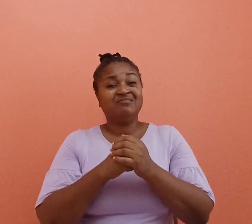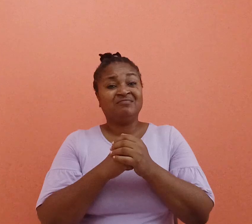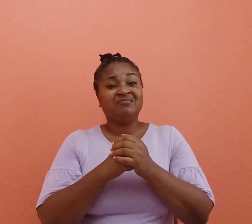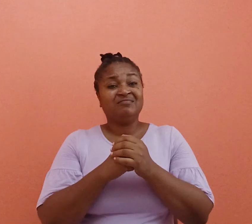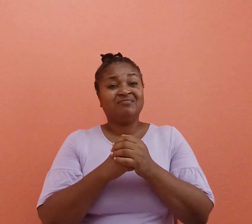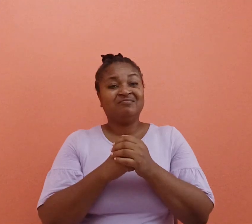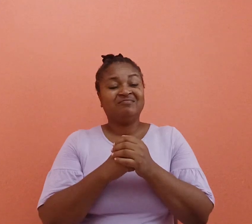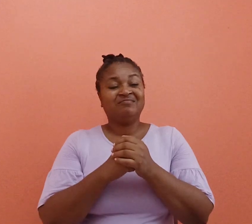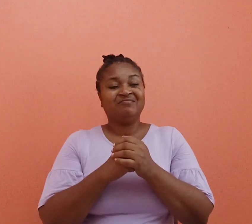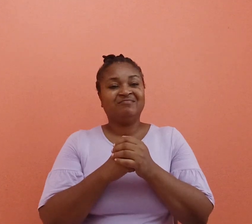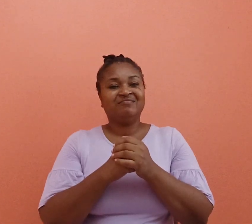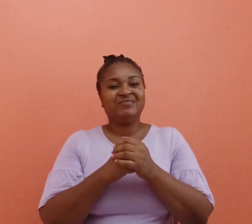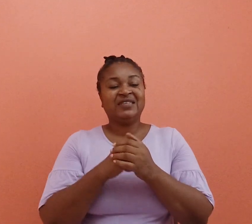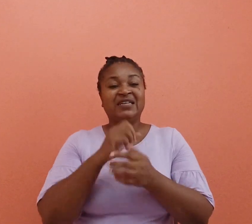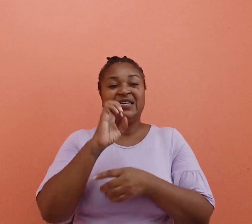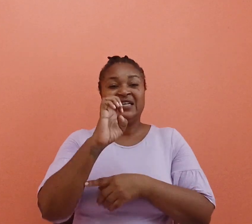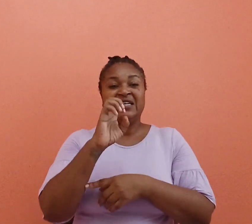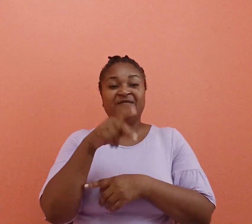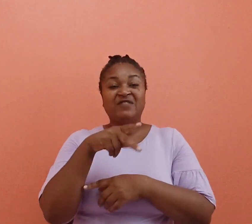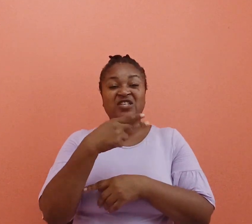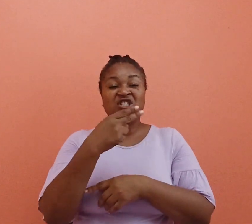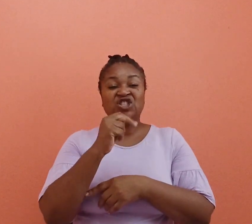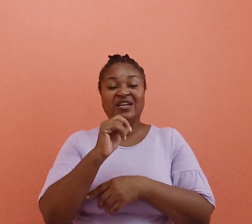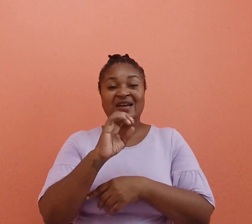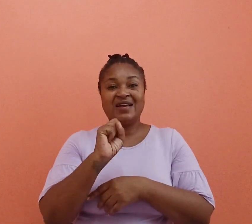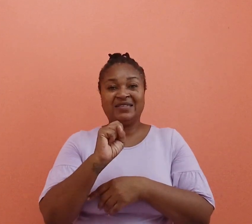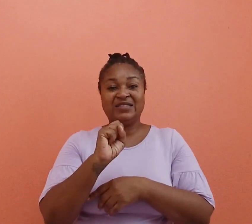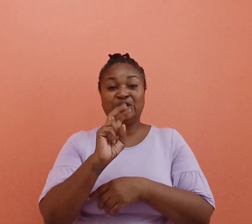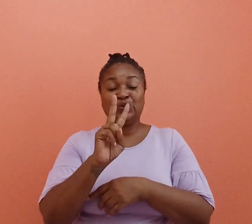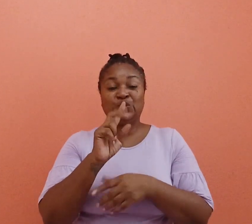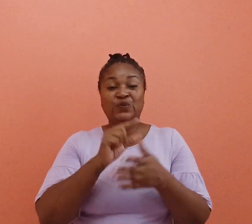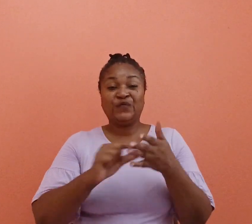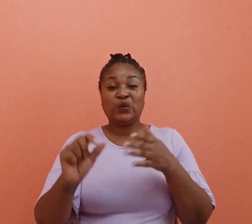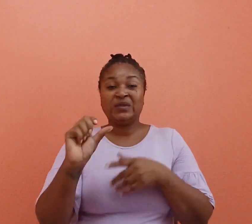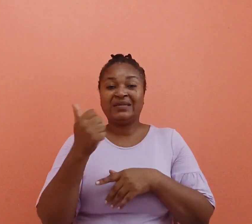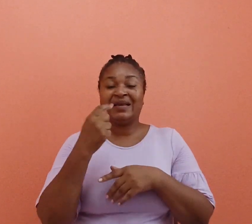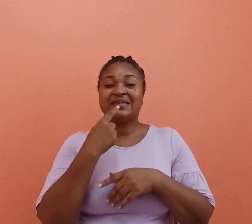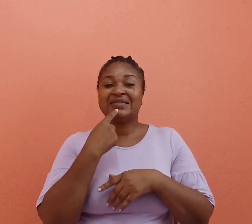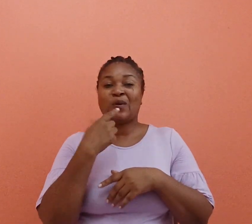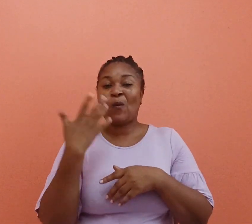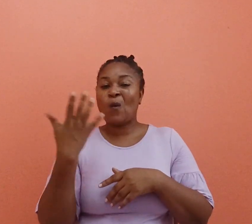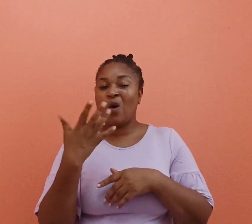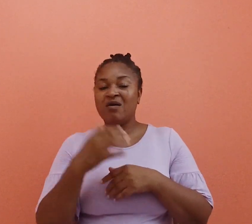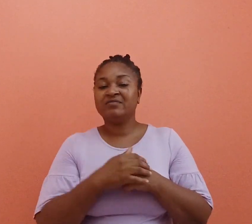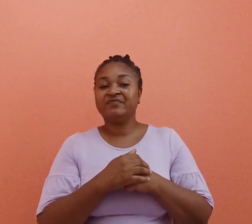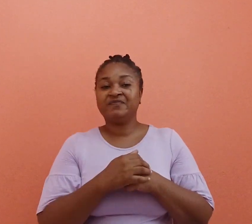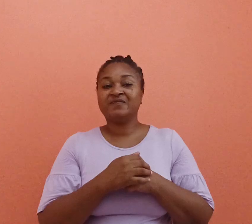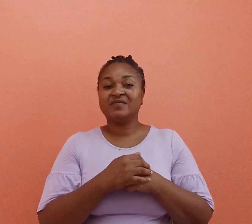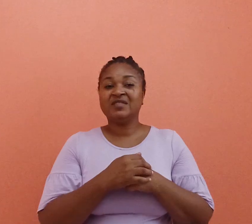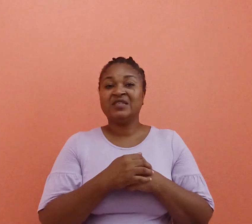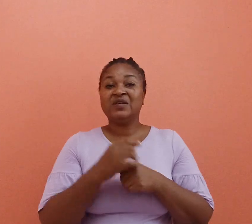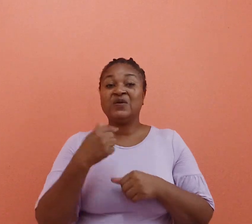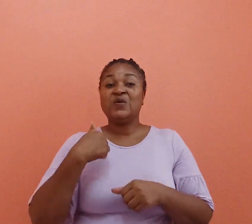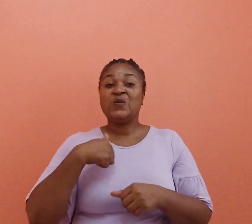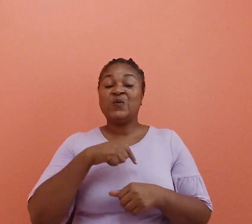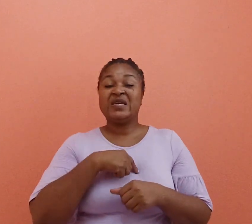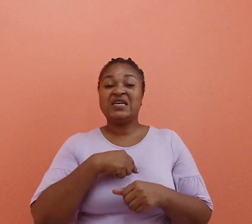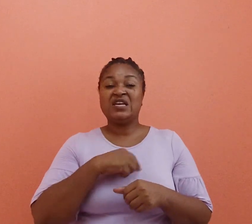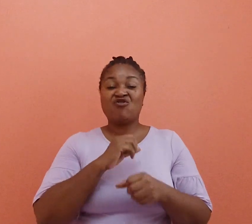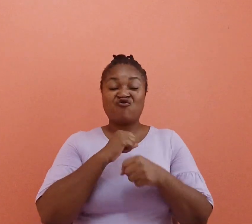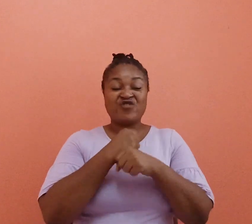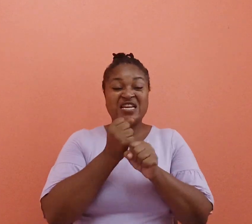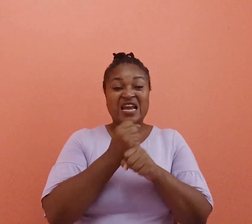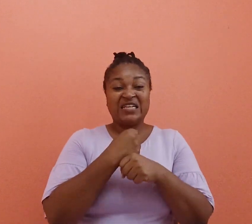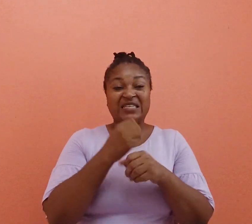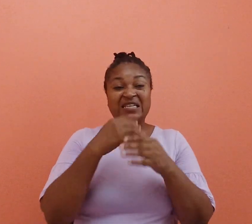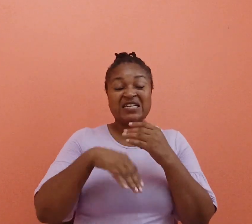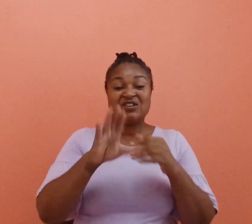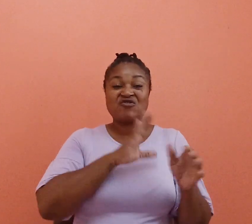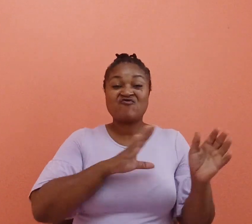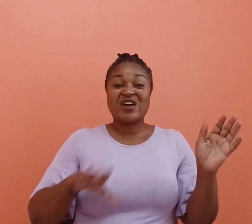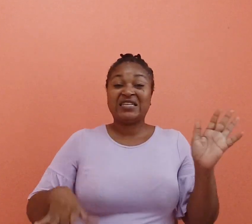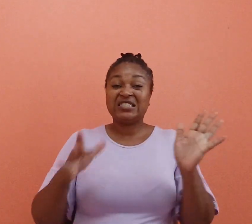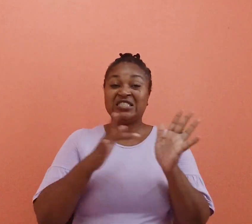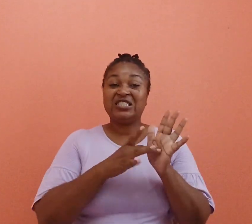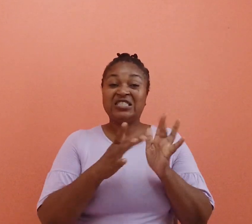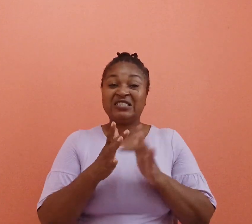Ephesians 2 verse 10 says, "We are created in Christ Jesus to do good